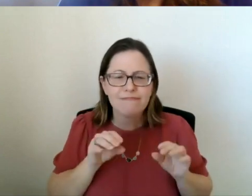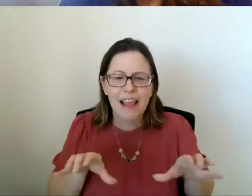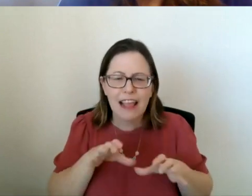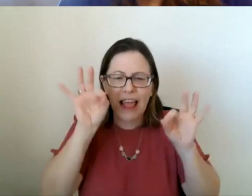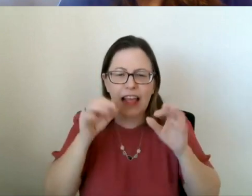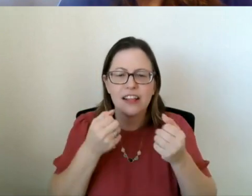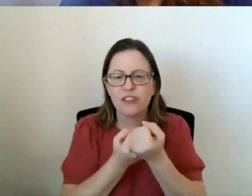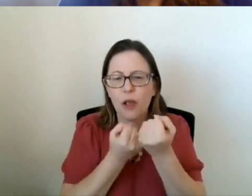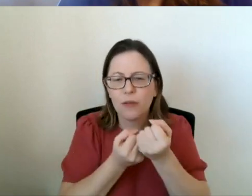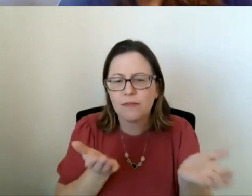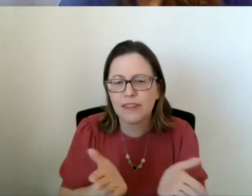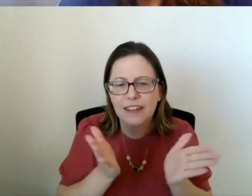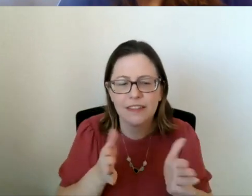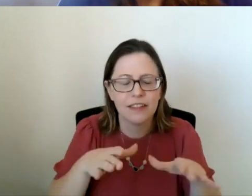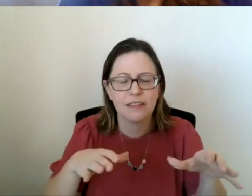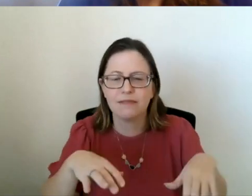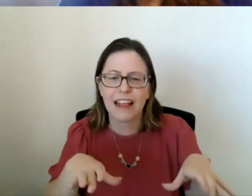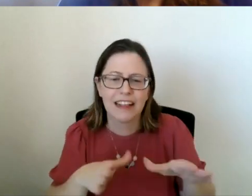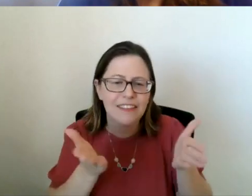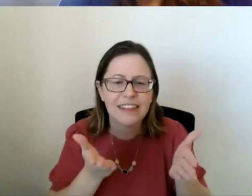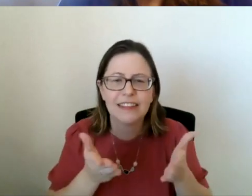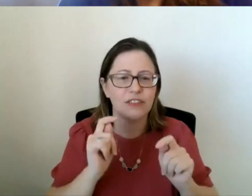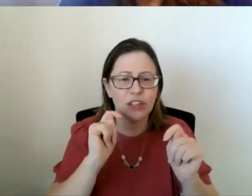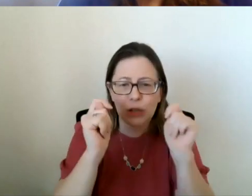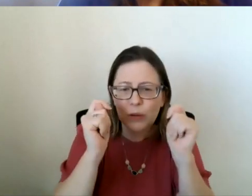or if there's an area in which they're struggling, see what supports can be given.